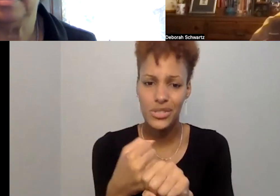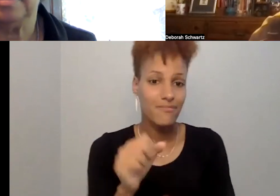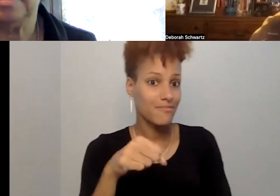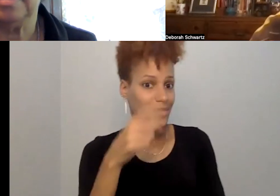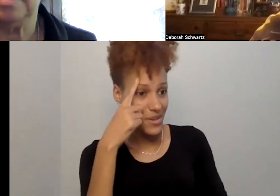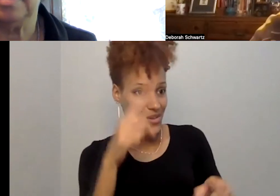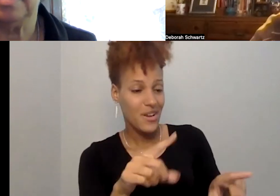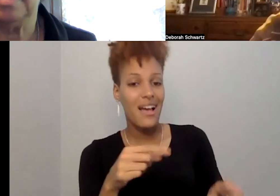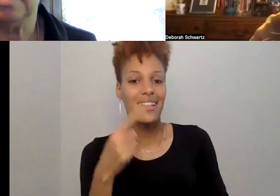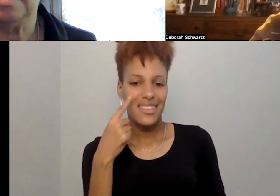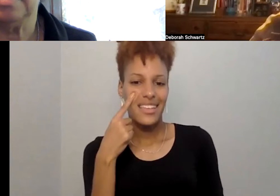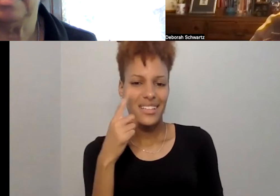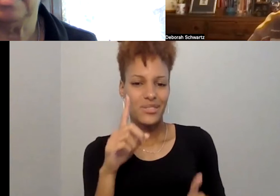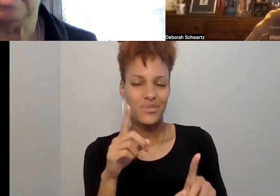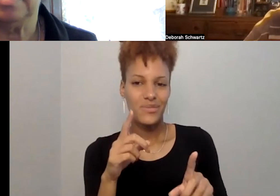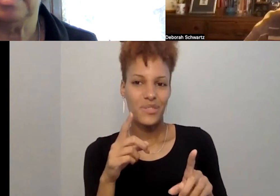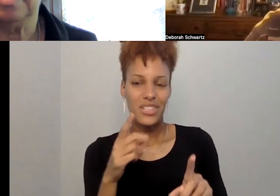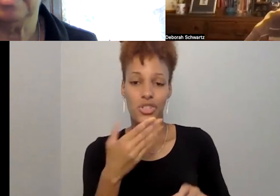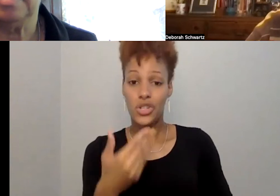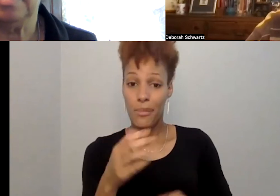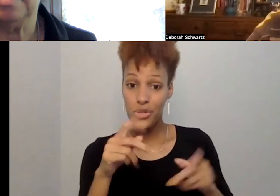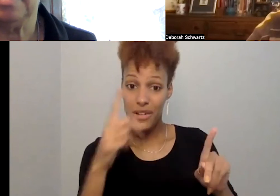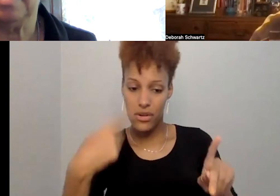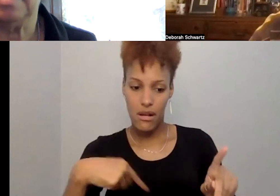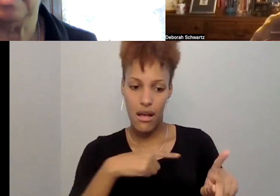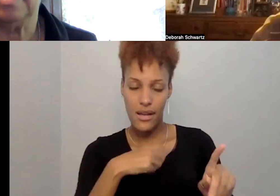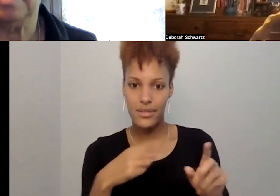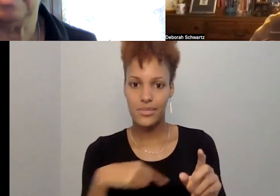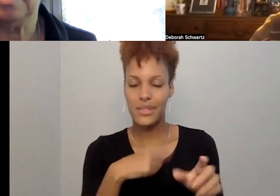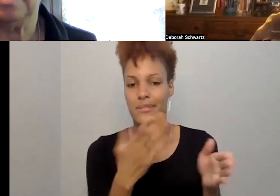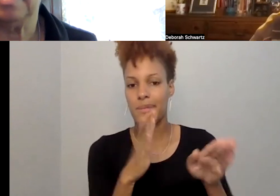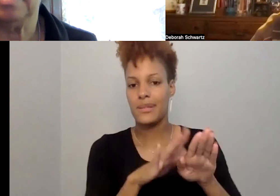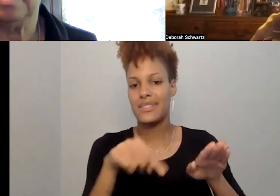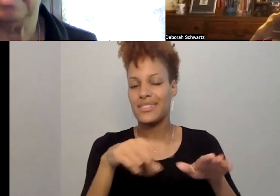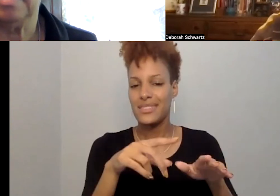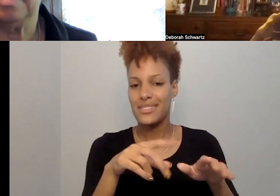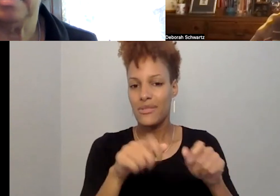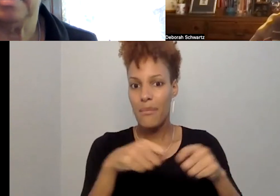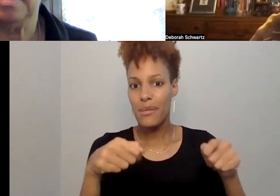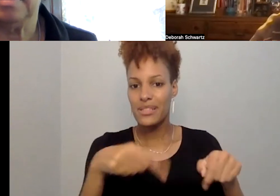we close up this conversation, to think about the ways in which the practice of curating